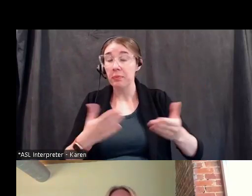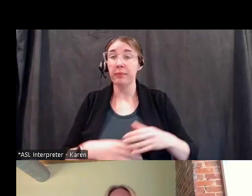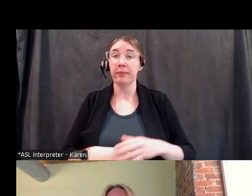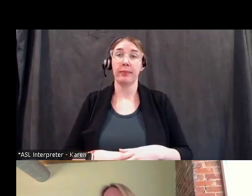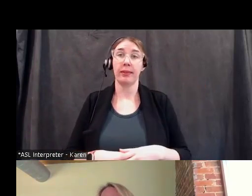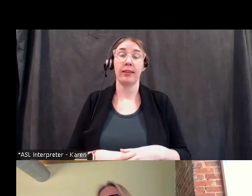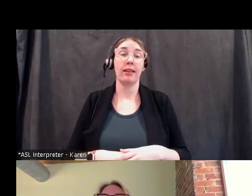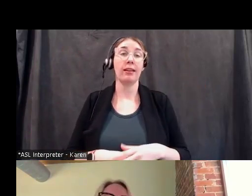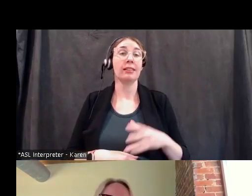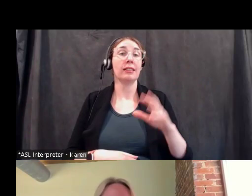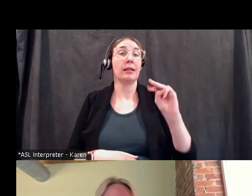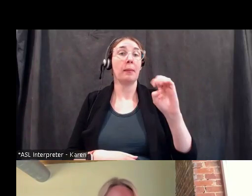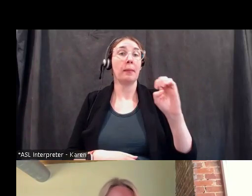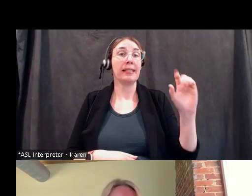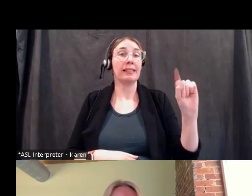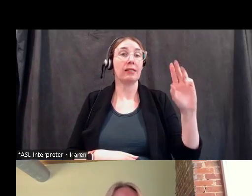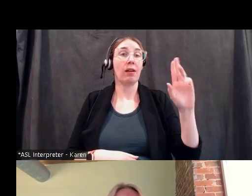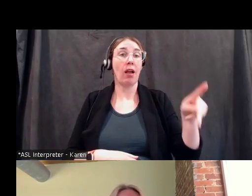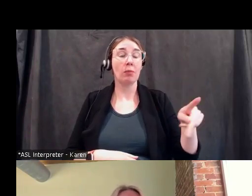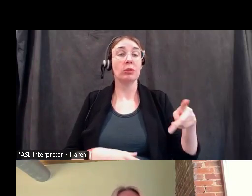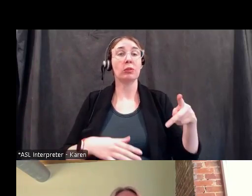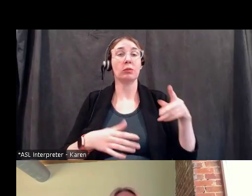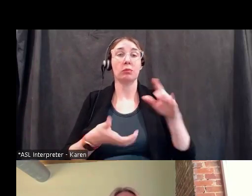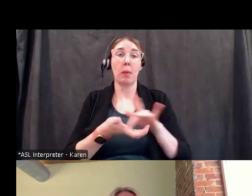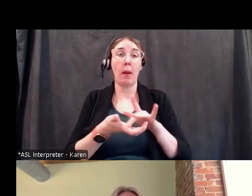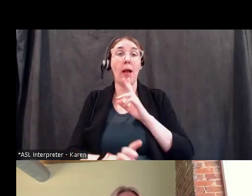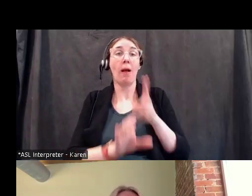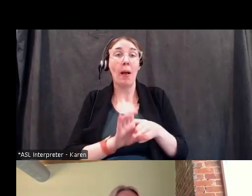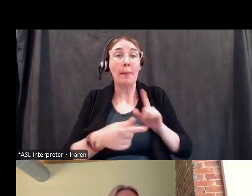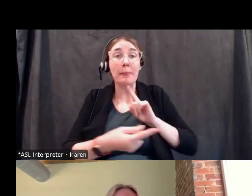people doing all different types of things. So you can actually sign up for Meetup and